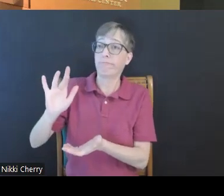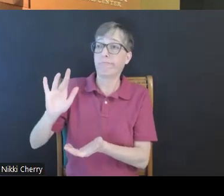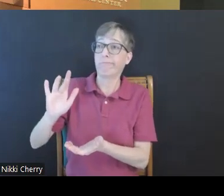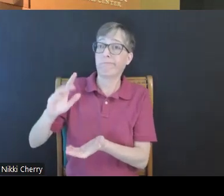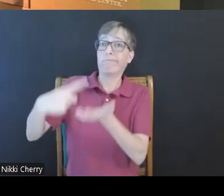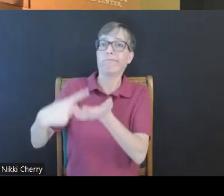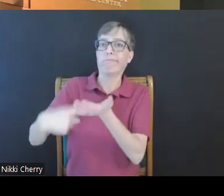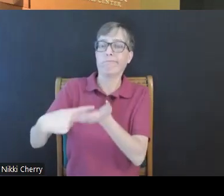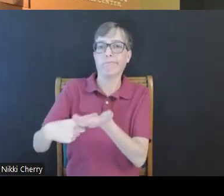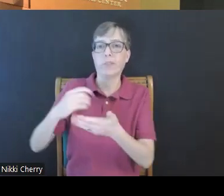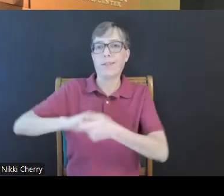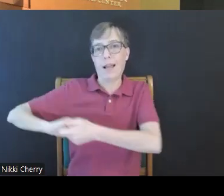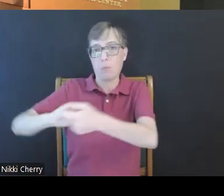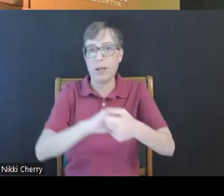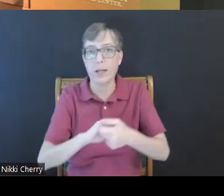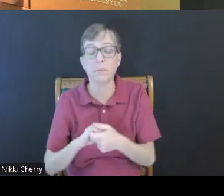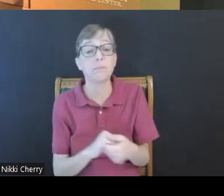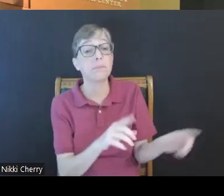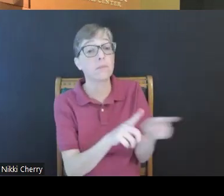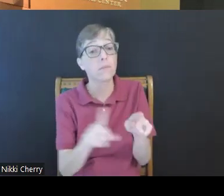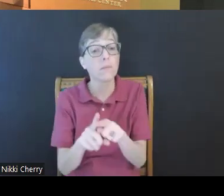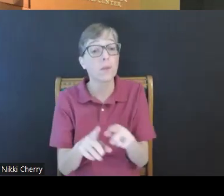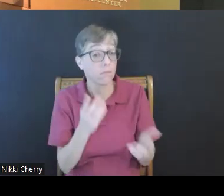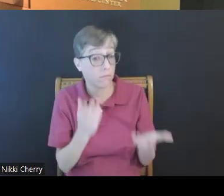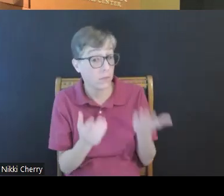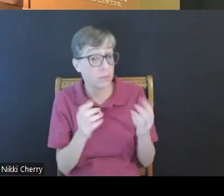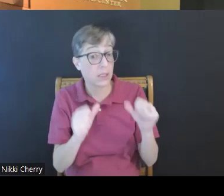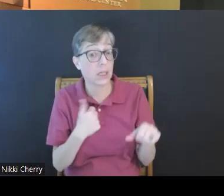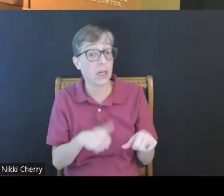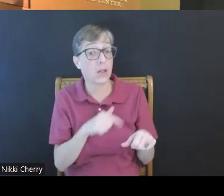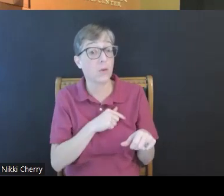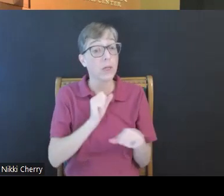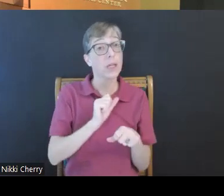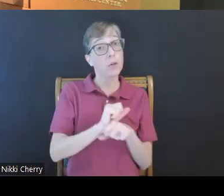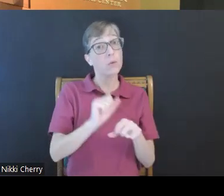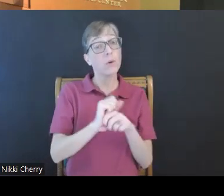of the presentation is is there a way for us to move further Upstream I mentioned cancer earlier